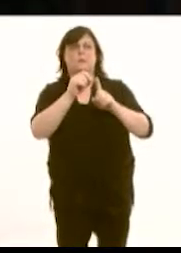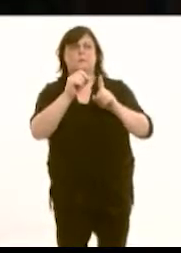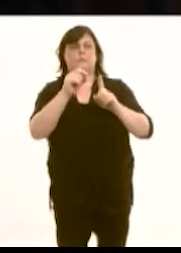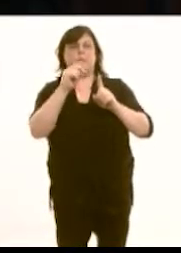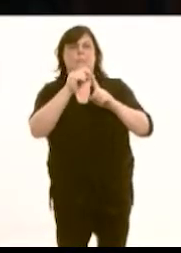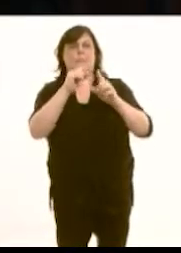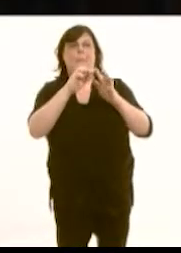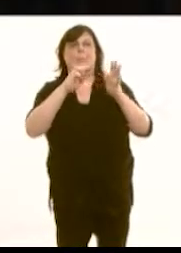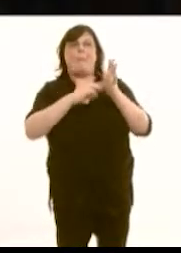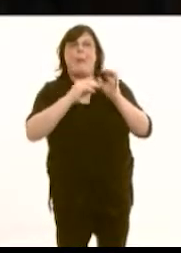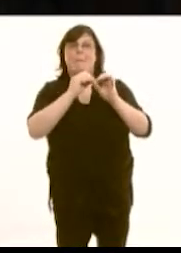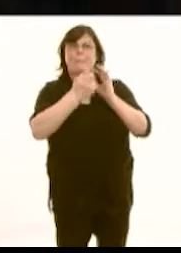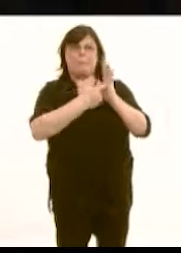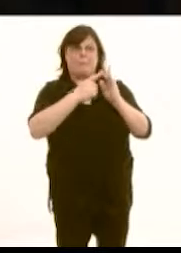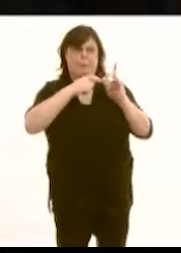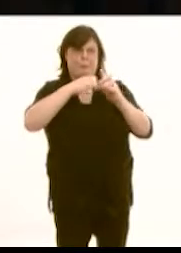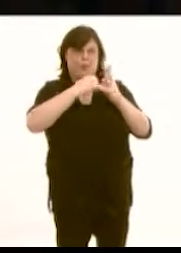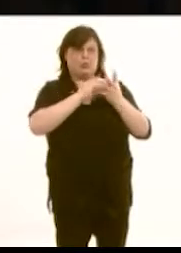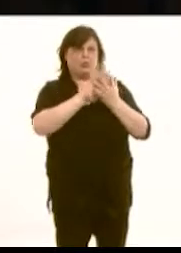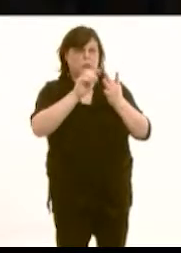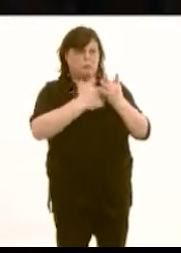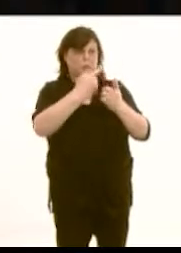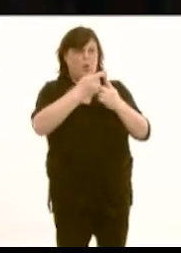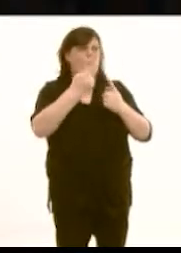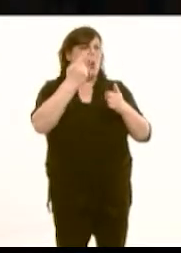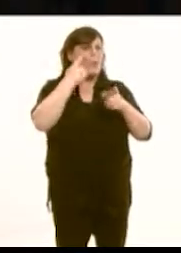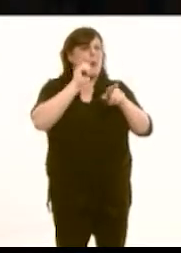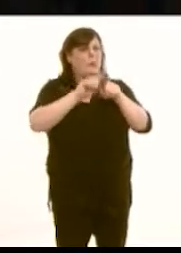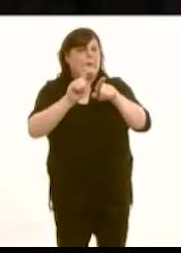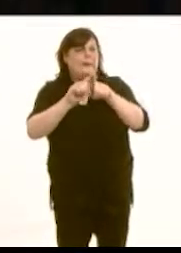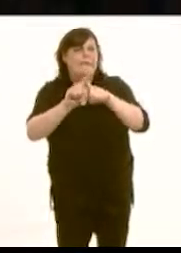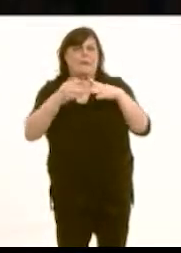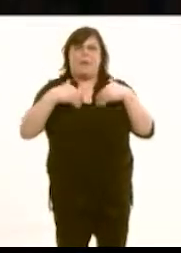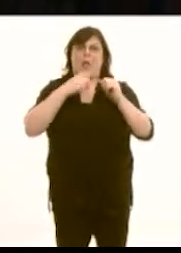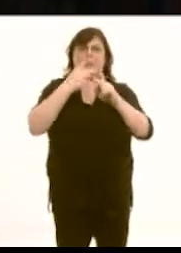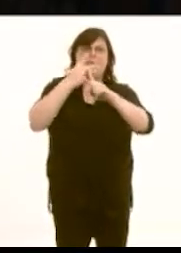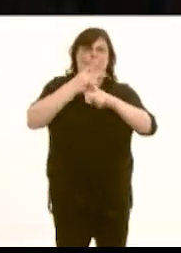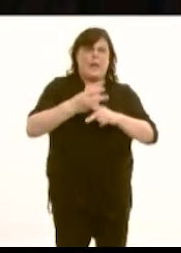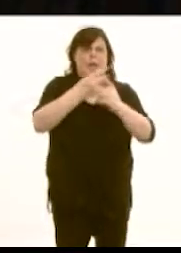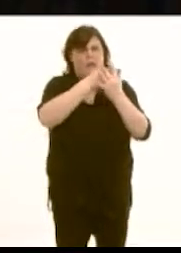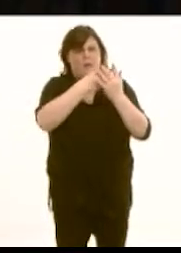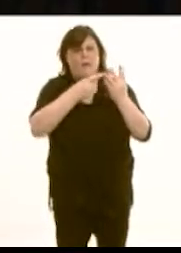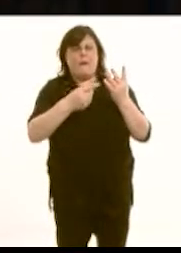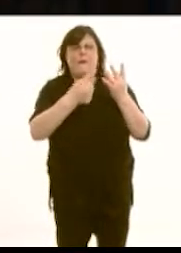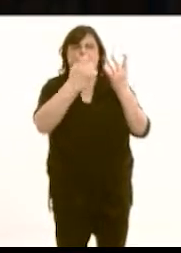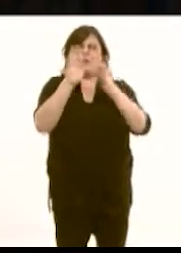range of healthcare packages, do you agree with me that accessibility by public transport